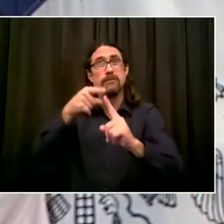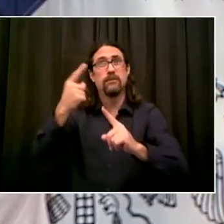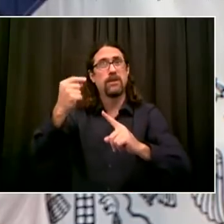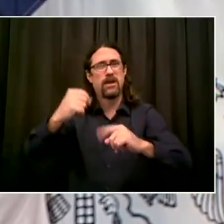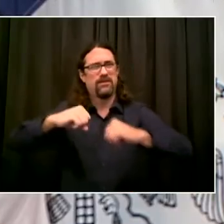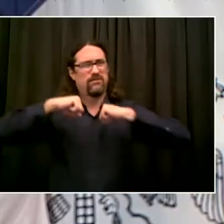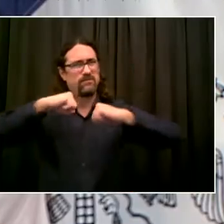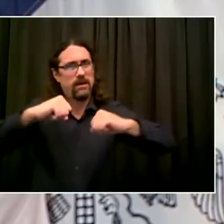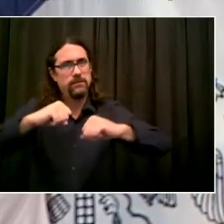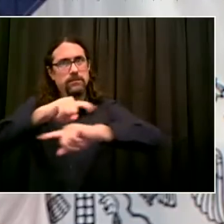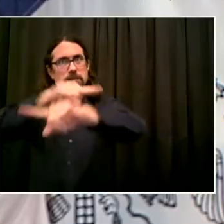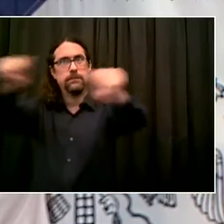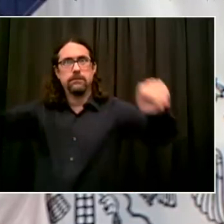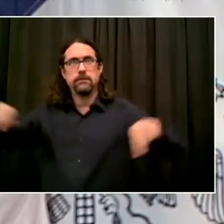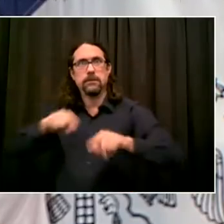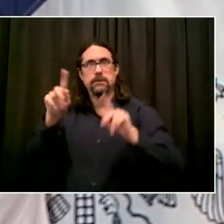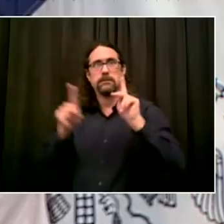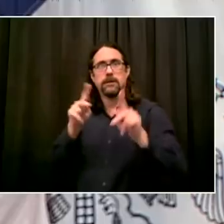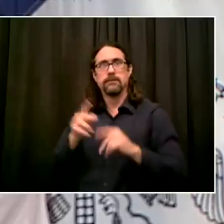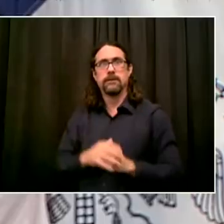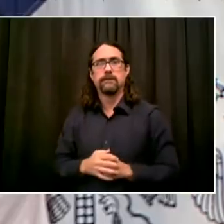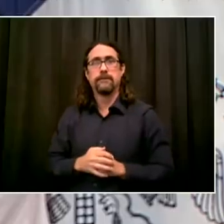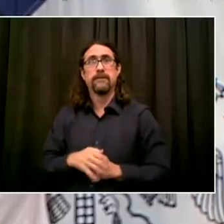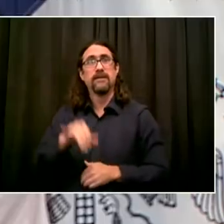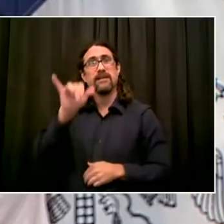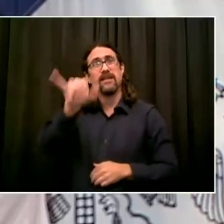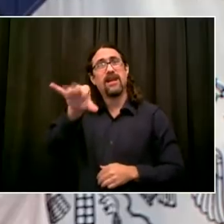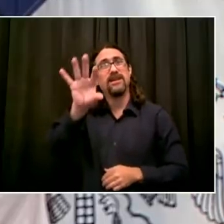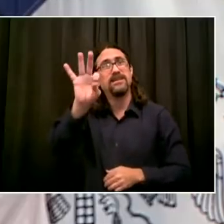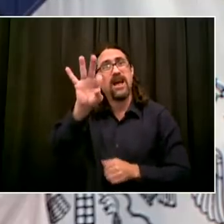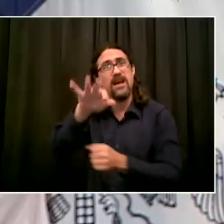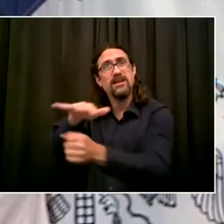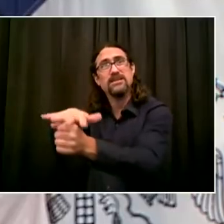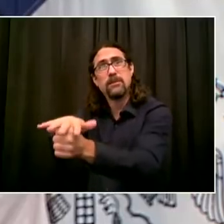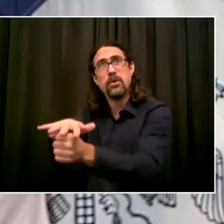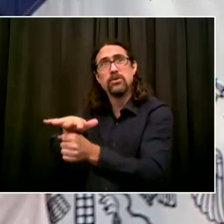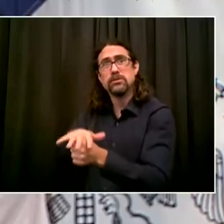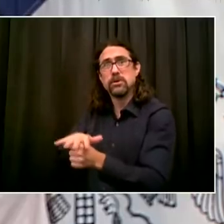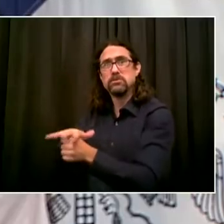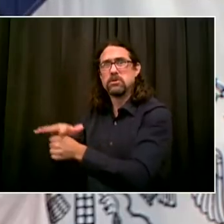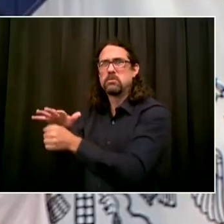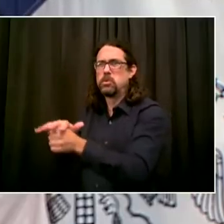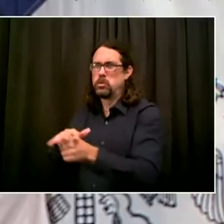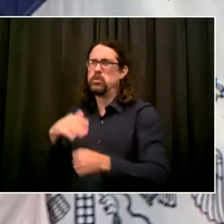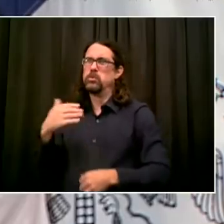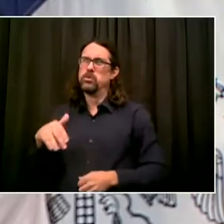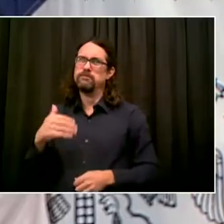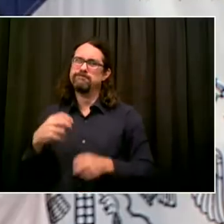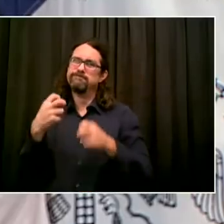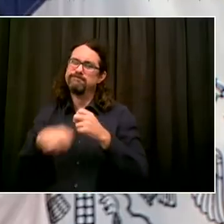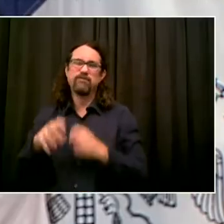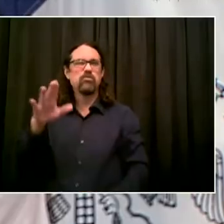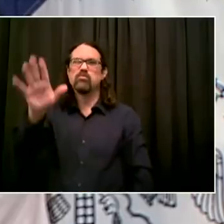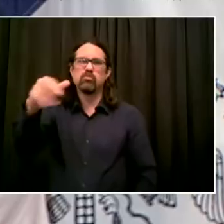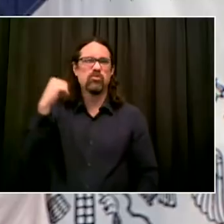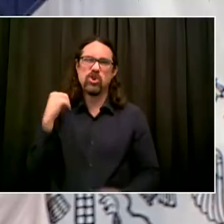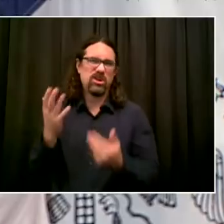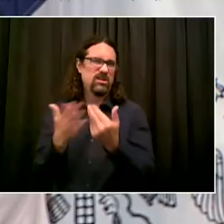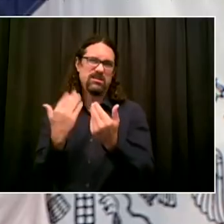CHALLENGES THIS IWLCAL USE, I AM AWARE THAT FOR THE PEOPLE IN THESE NINE P ZI CODES IT WILL BE